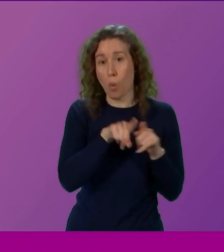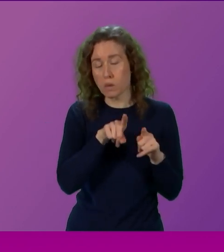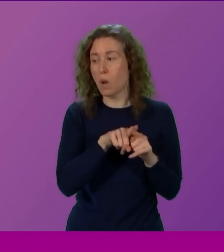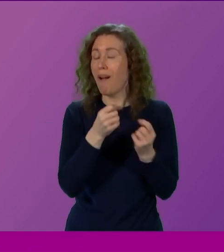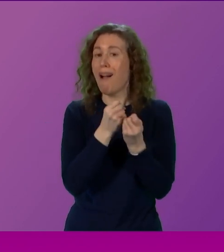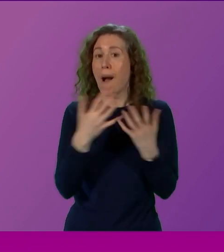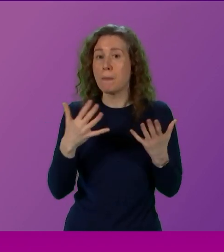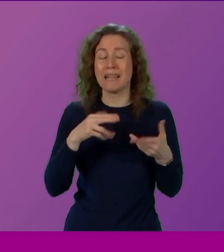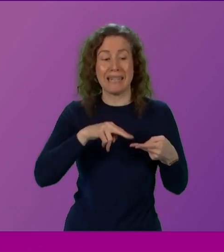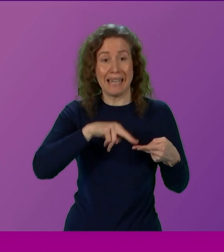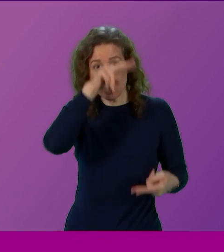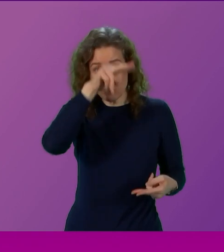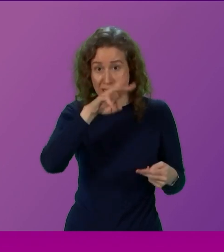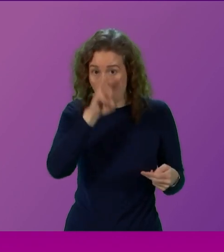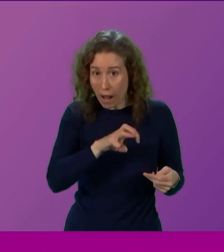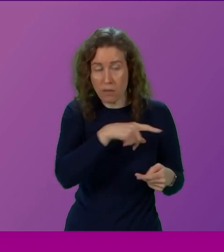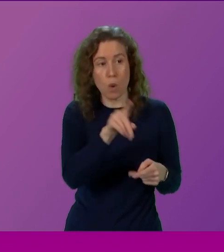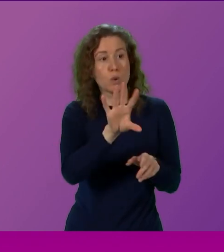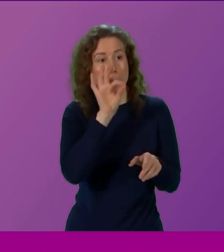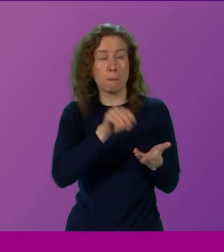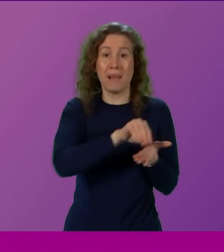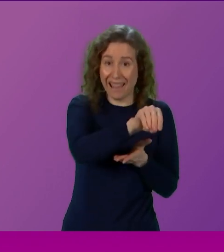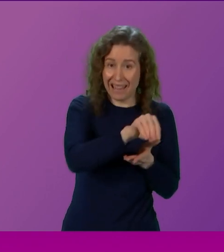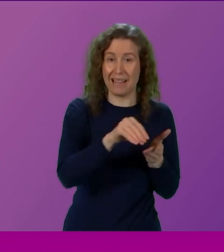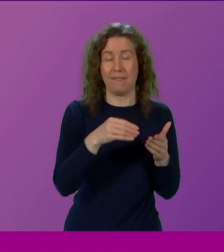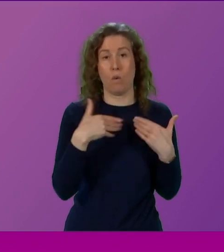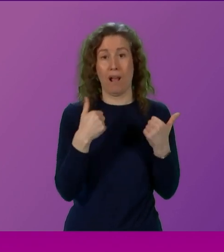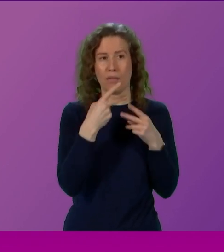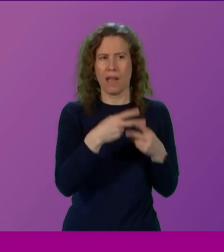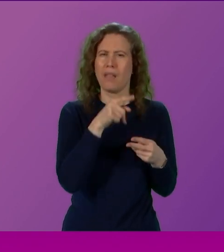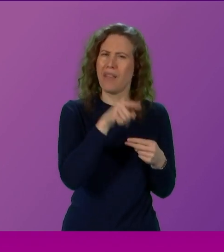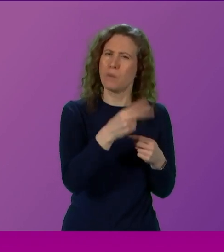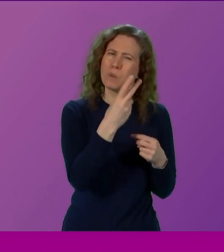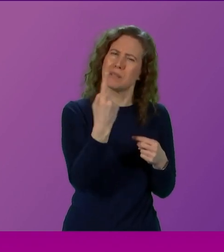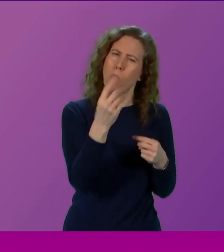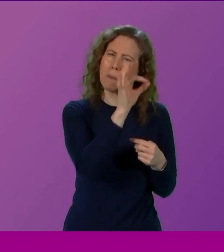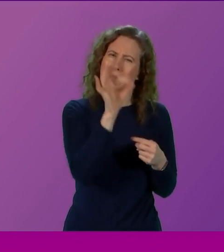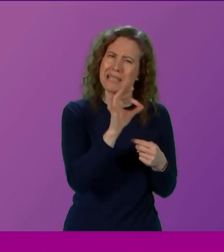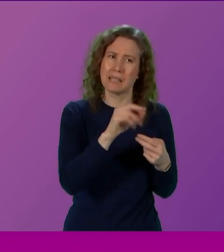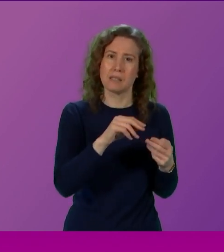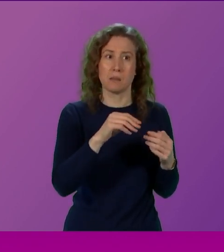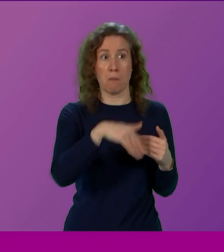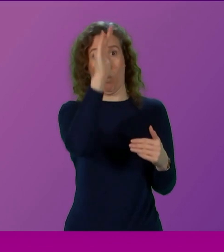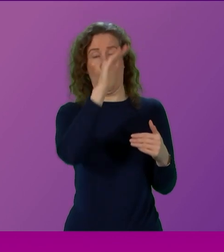of increase in Wales was 21 percentage points higher than it was in Scotland.